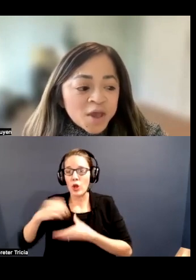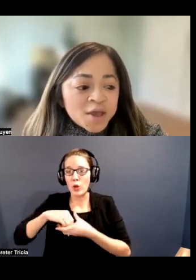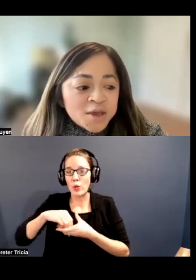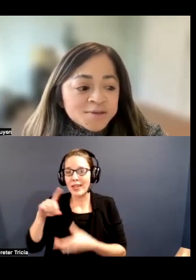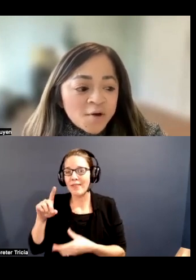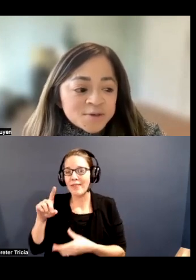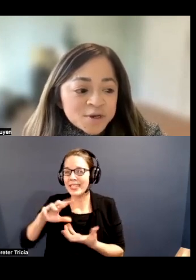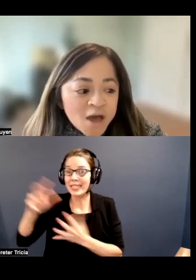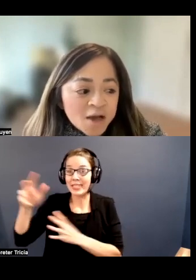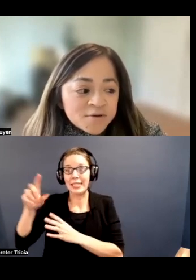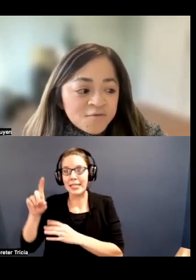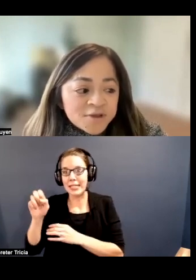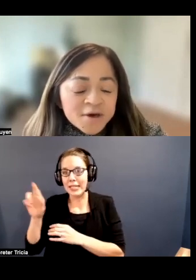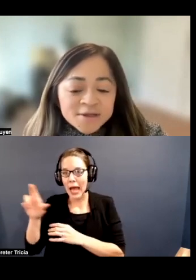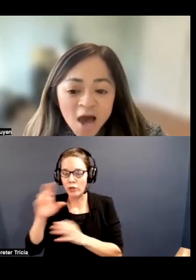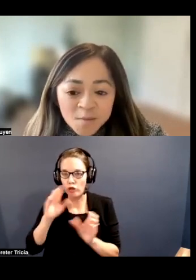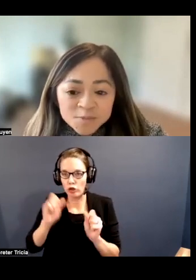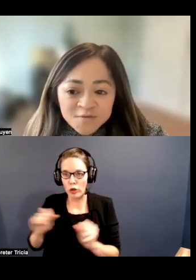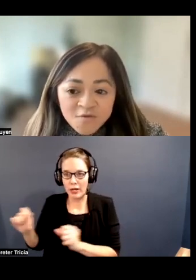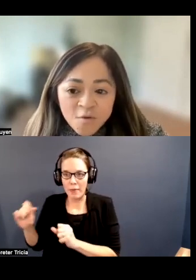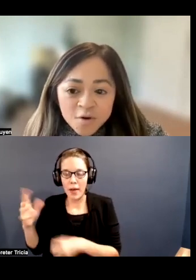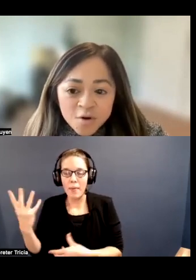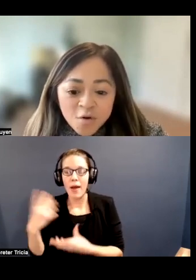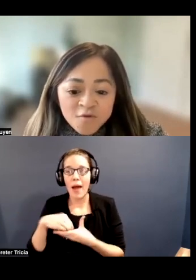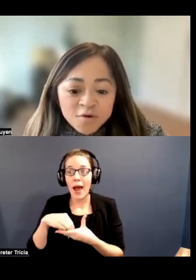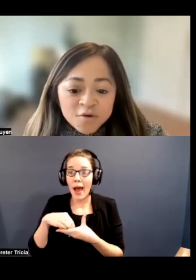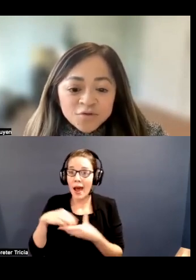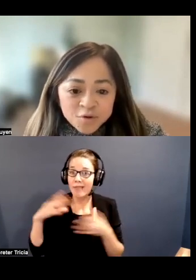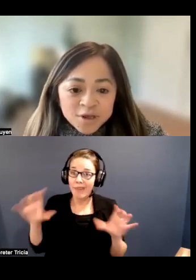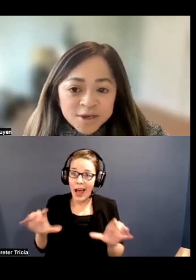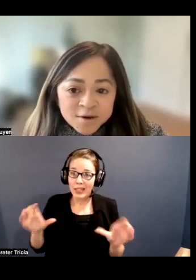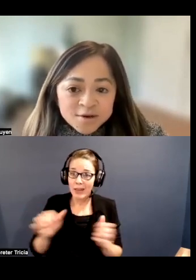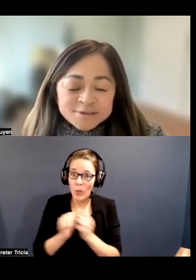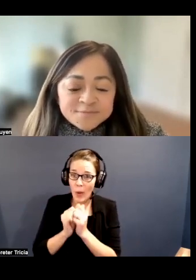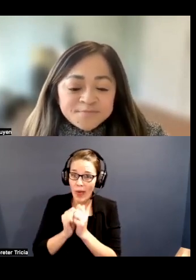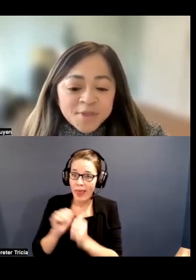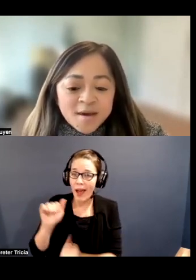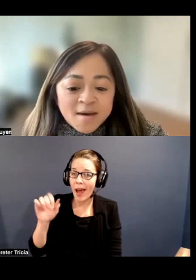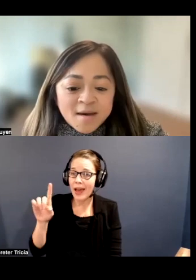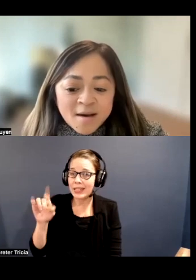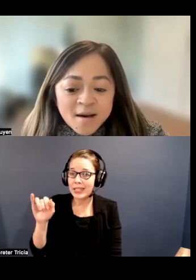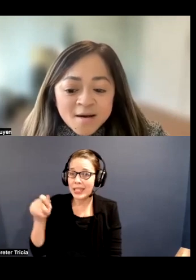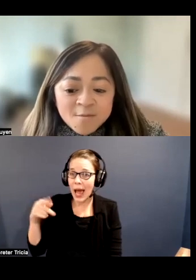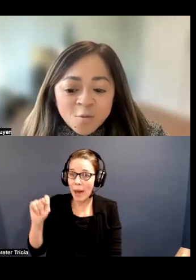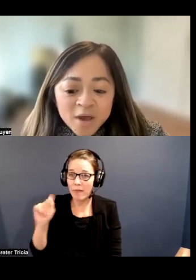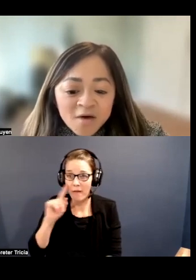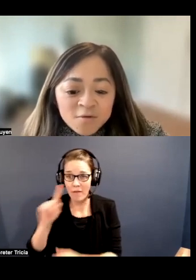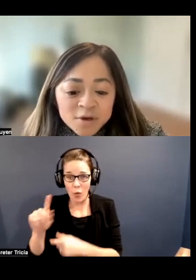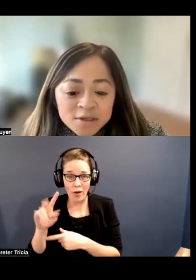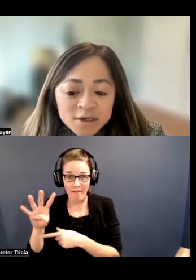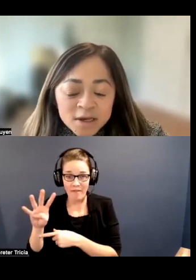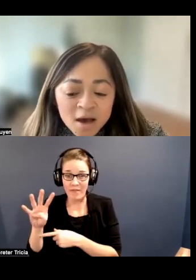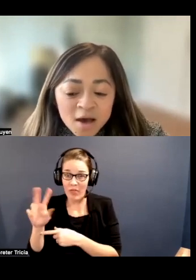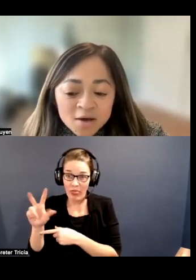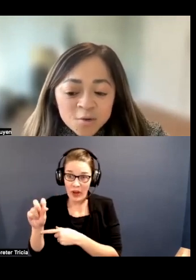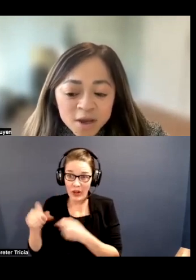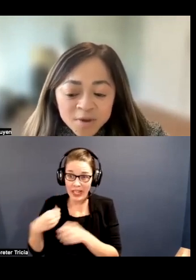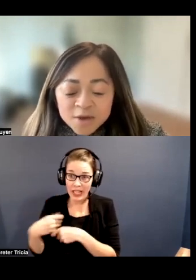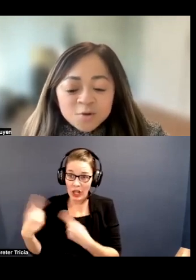He's also been active with ADAPT for over 30 years. We have a really great panel